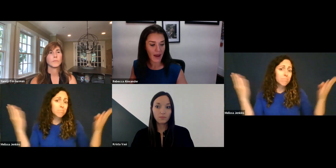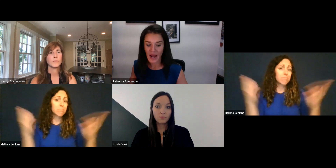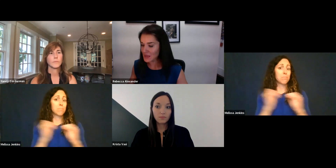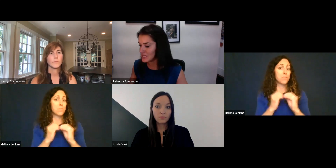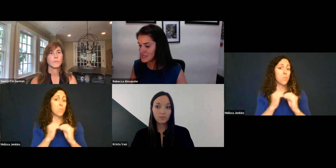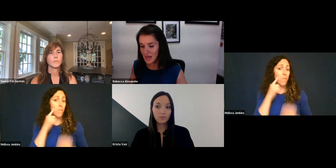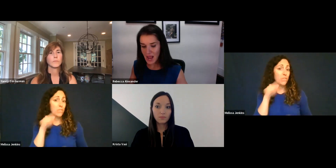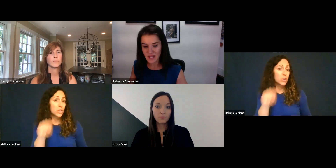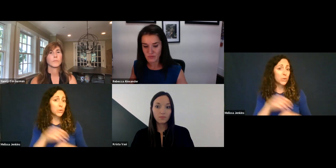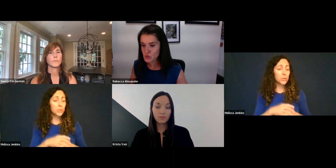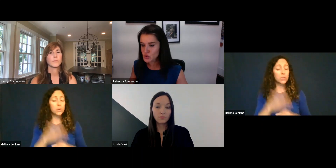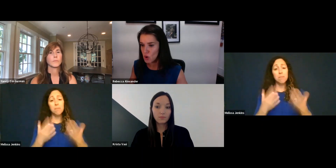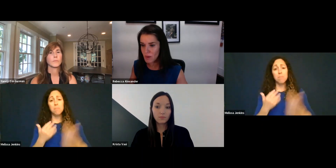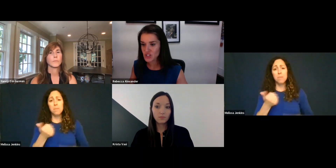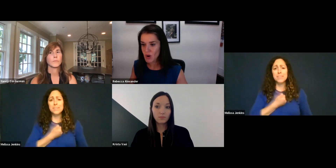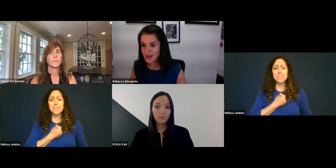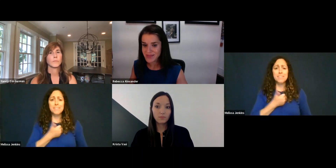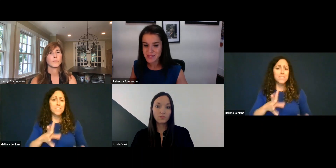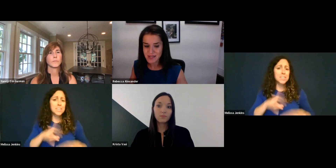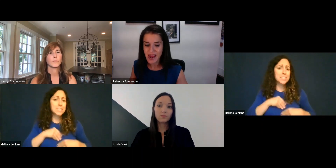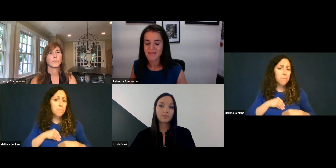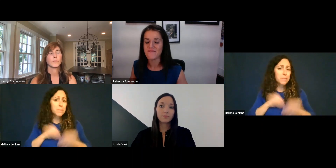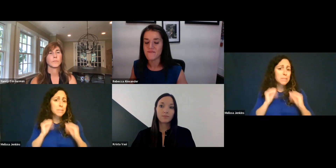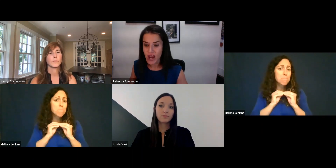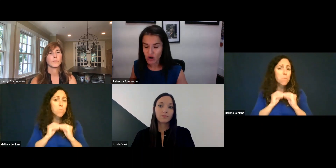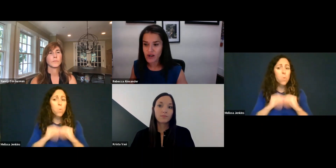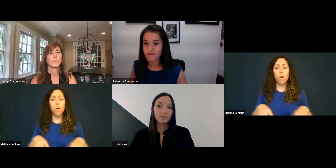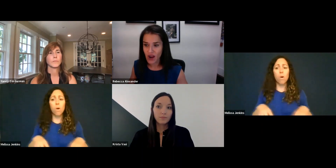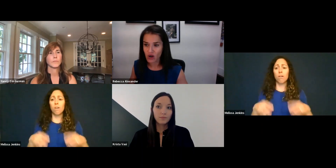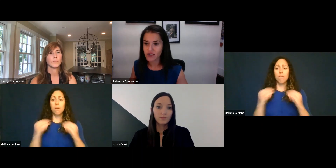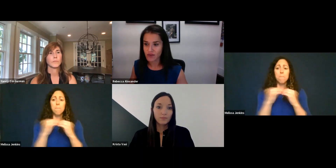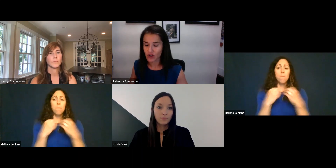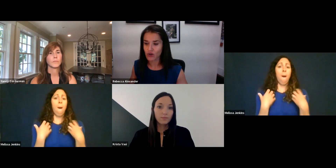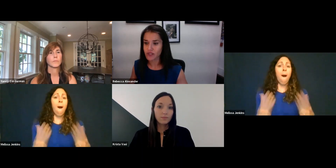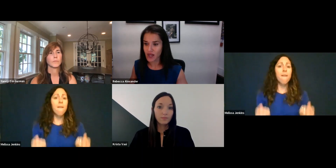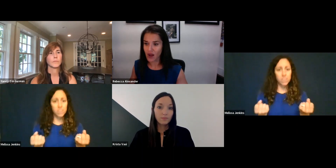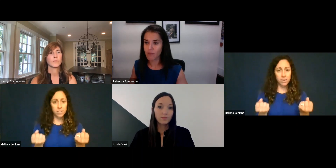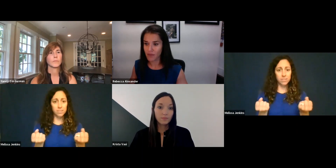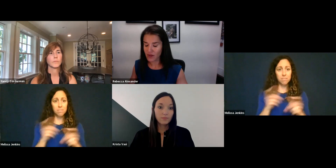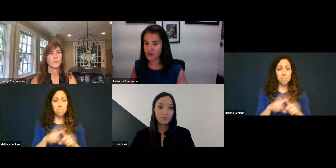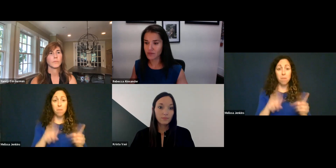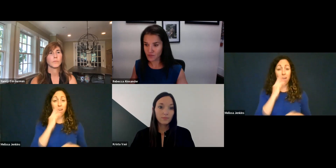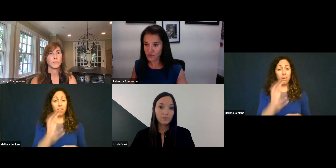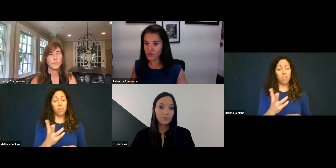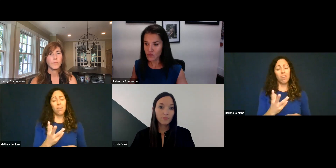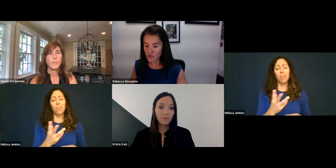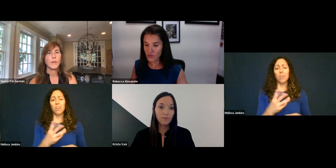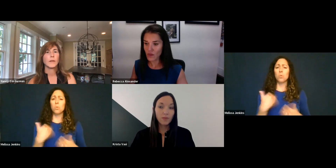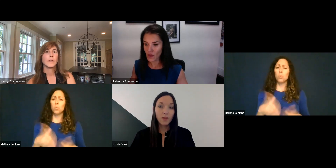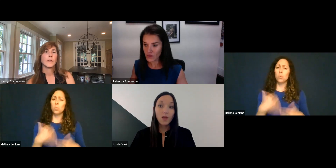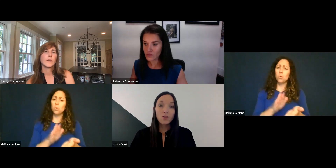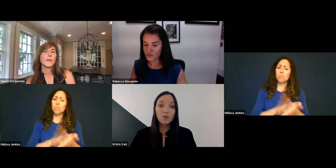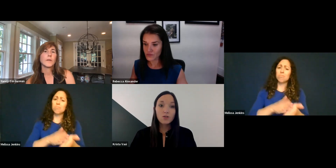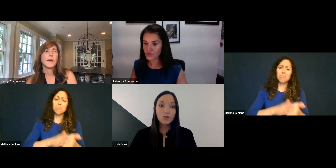But listen, I give you so much credit. This is a very, very difficult time.